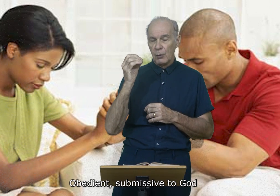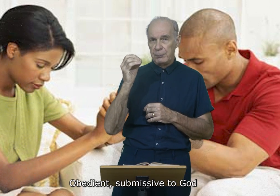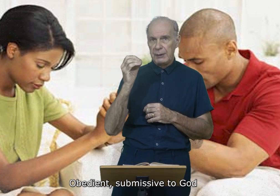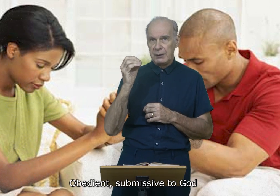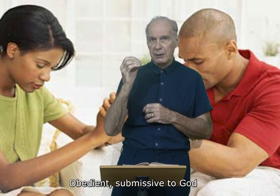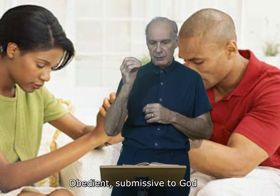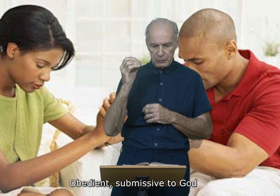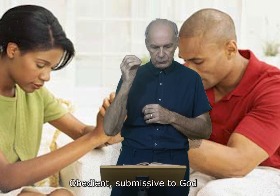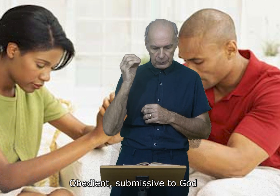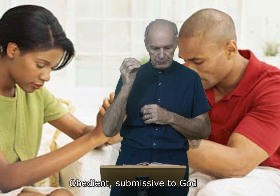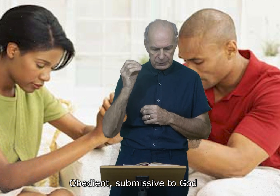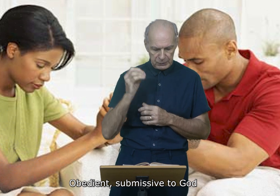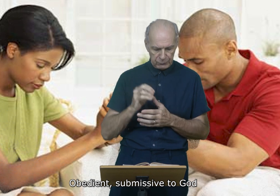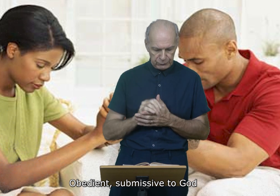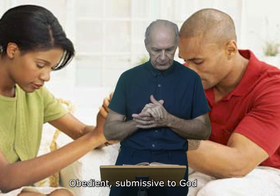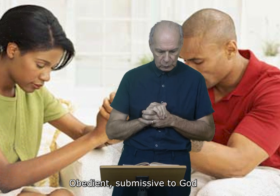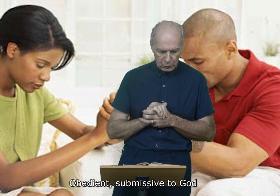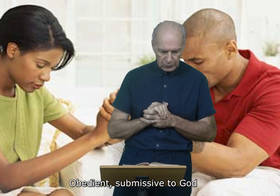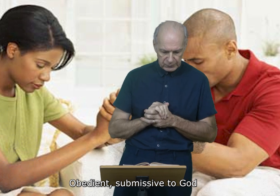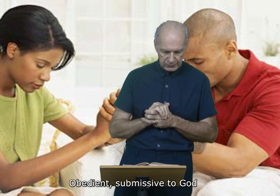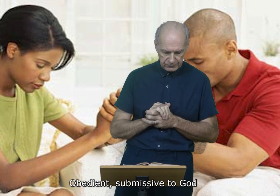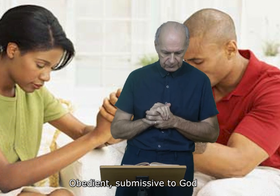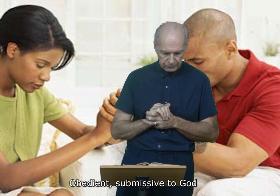Obedient, submissive to God